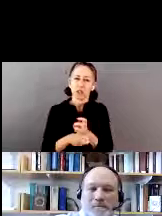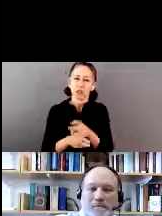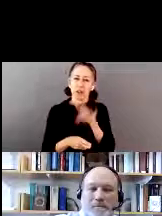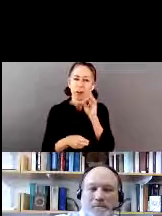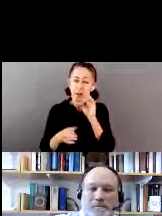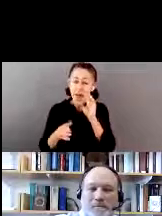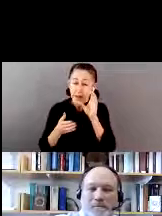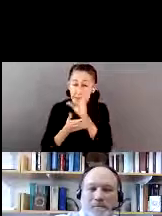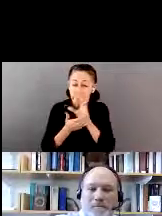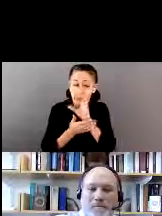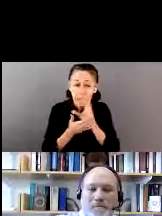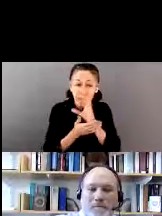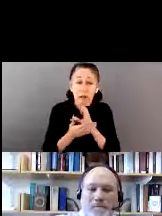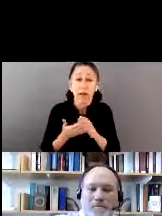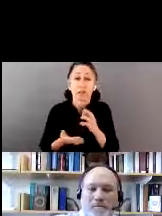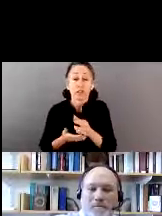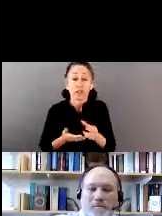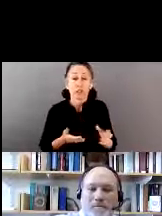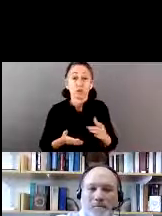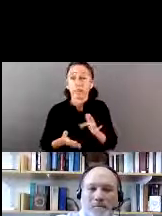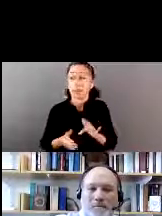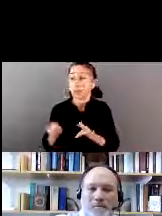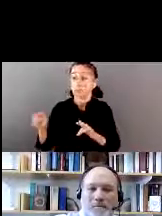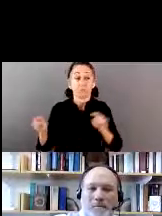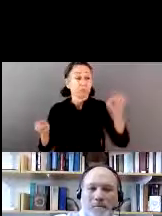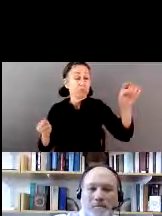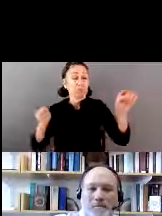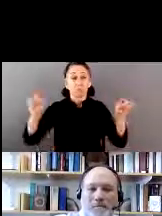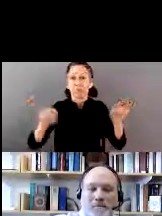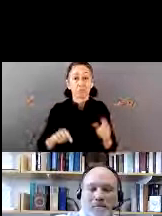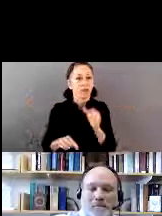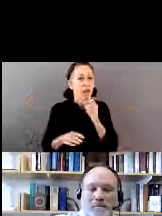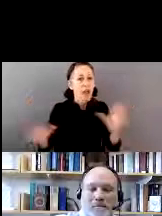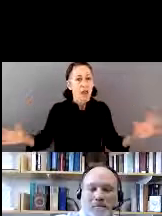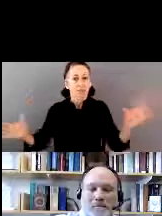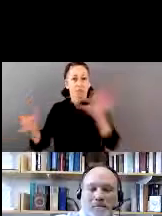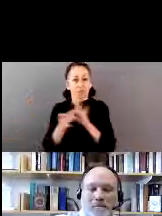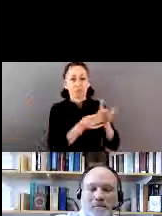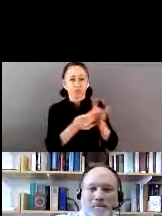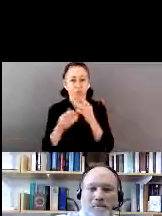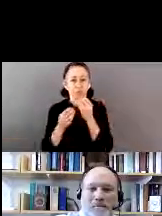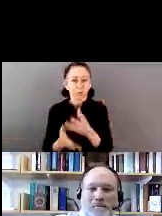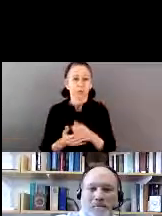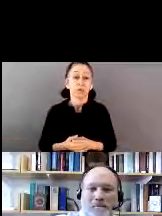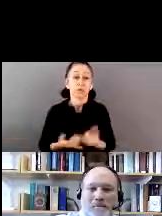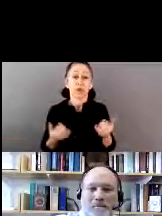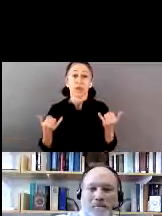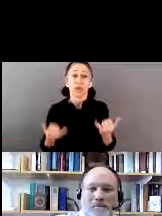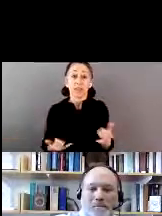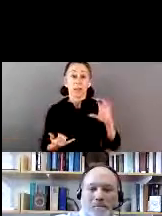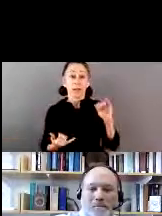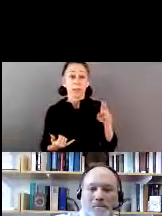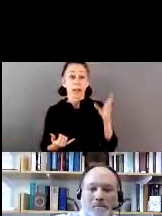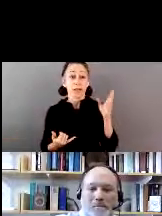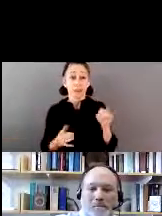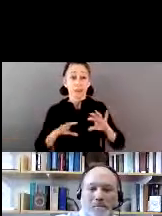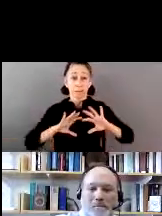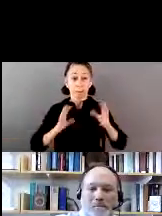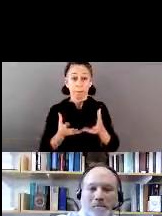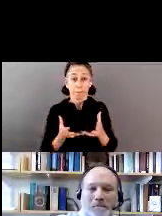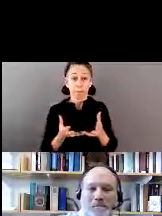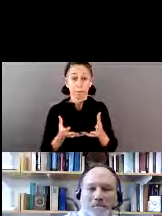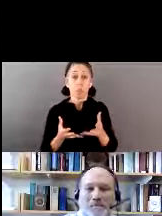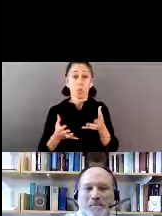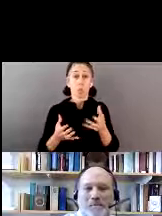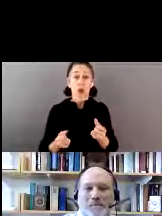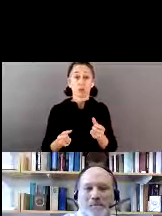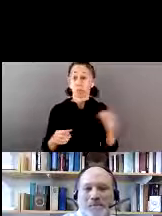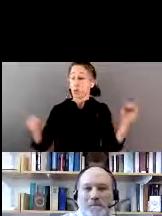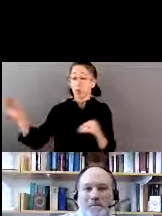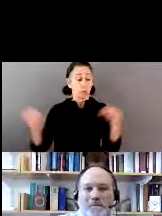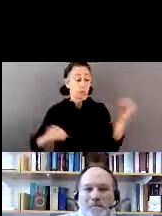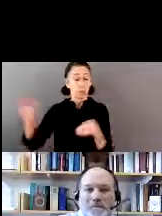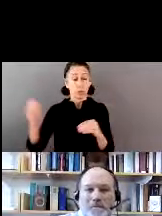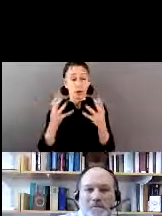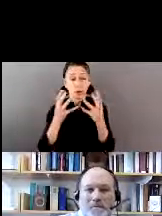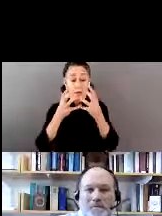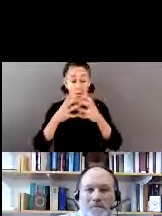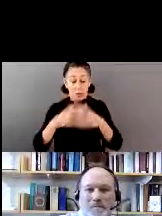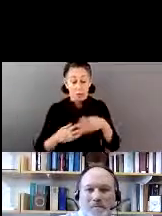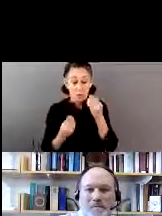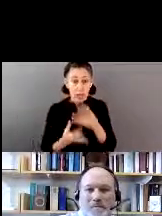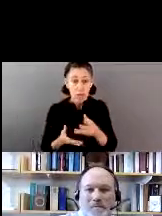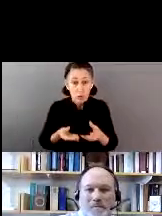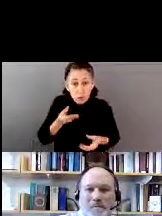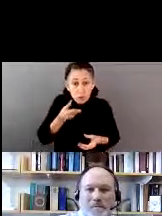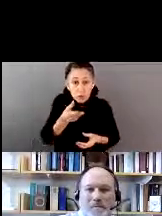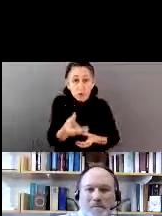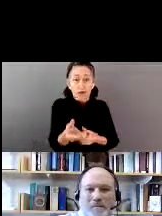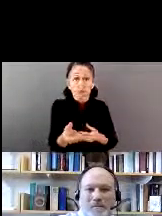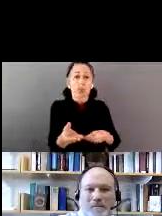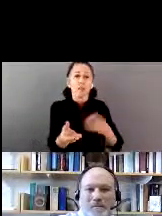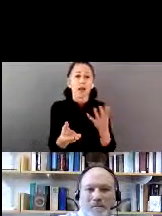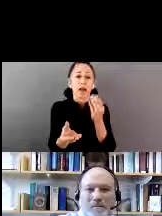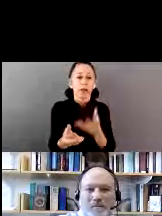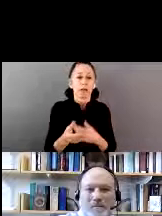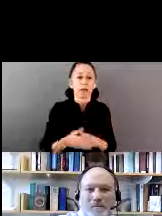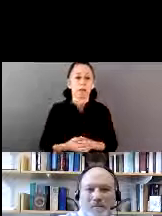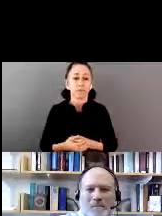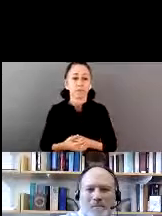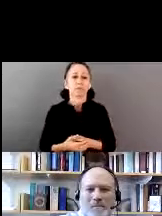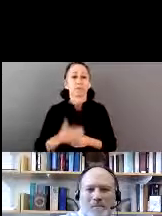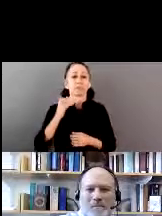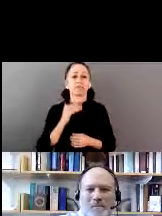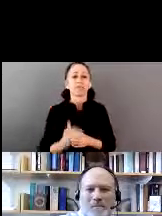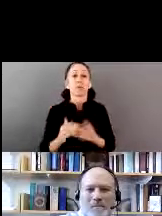Disability statistics, as we all know, are often difficult to find in the United States.